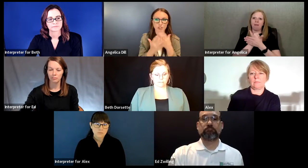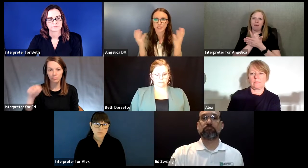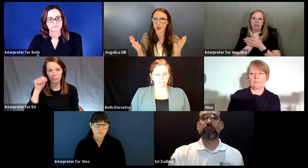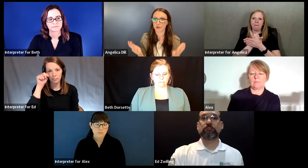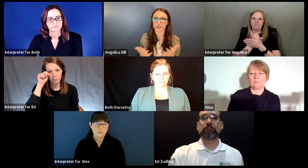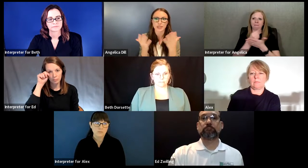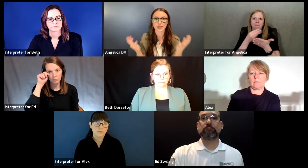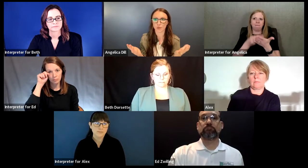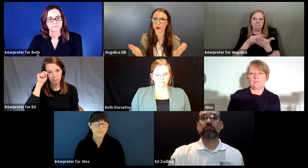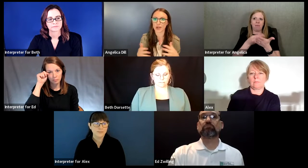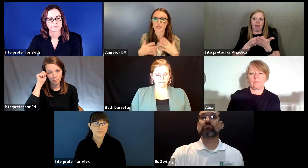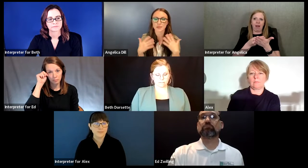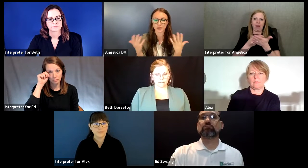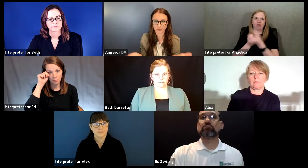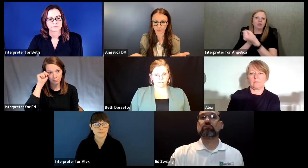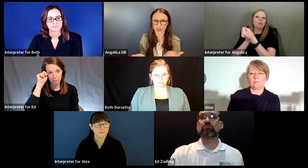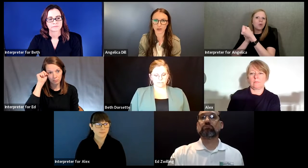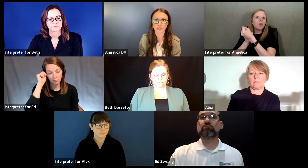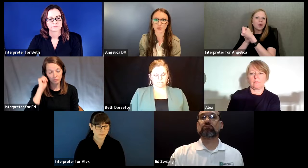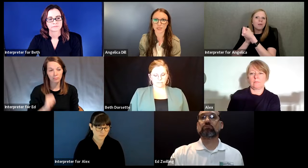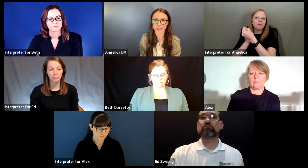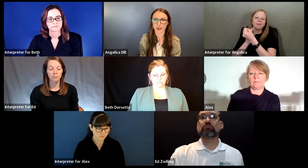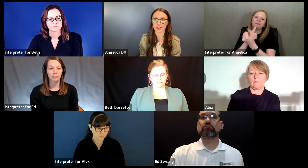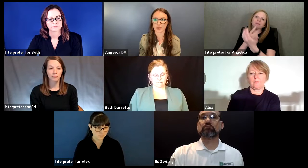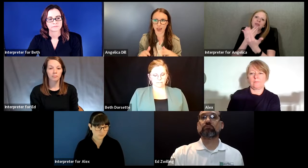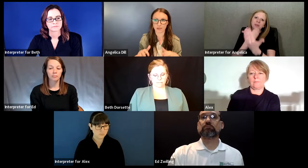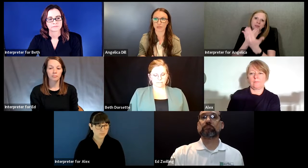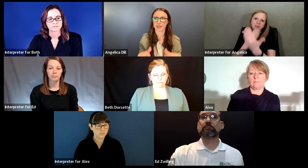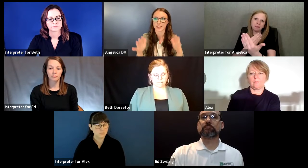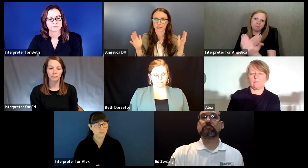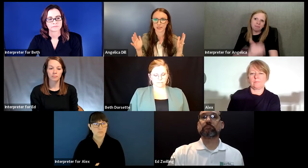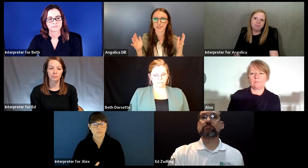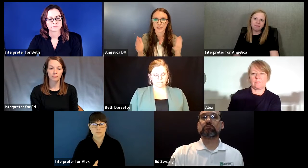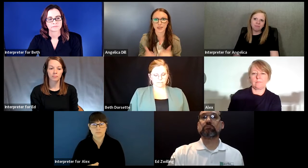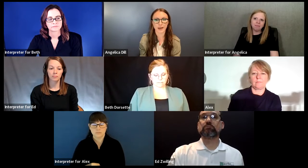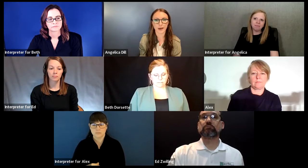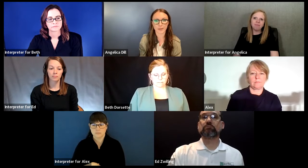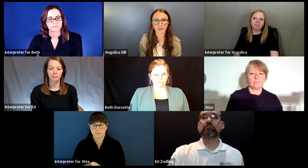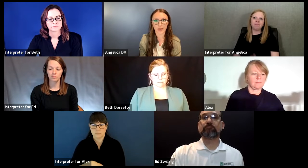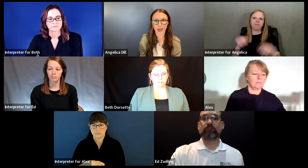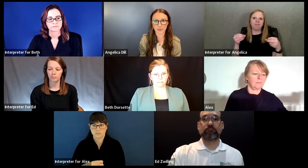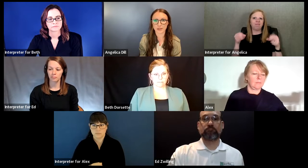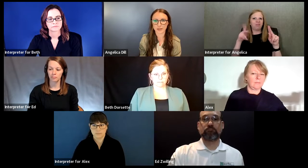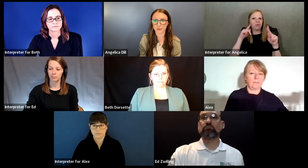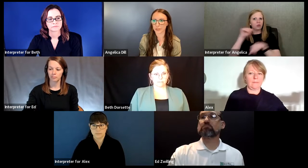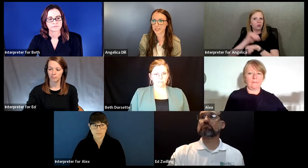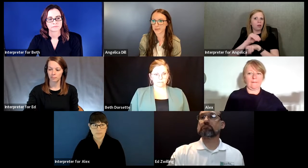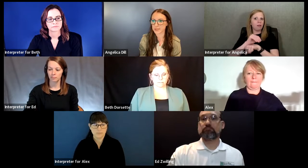or just however they can support, it's been really awesome to see that. And have things like this happen in real-time.